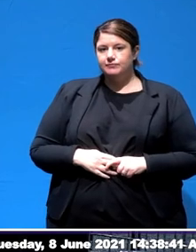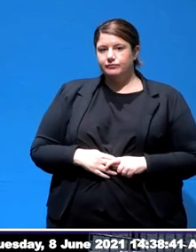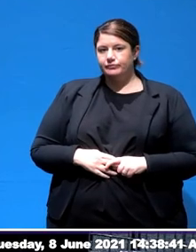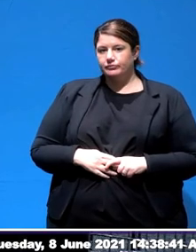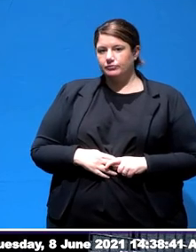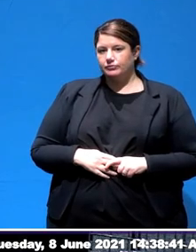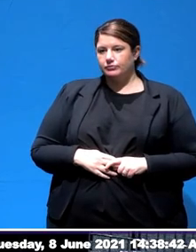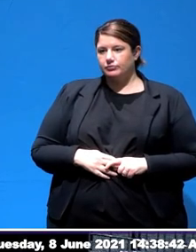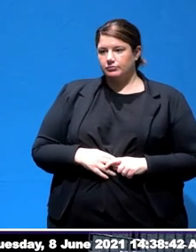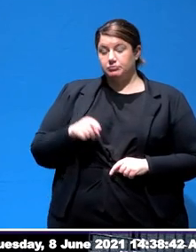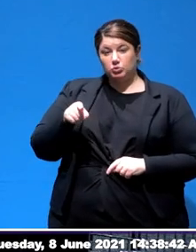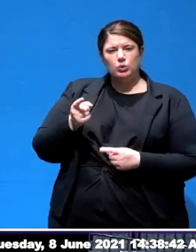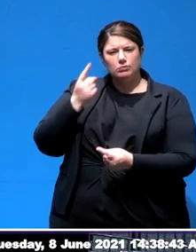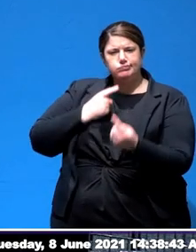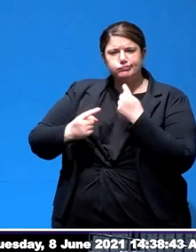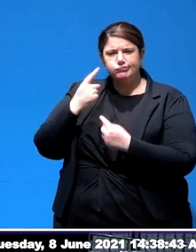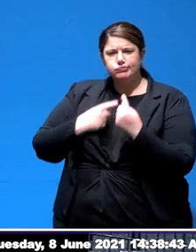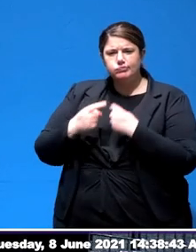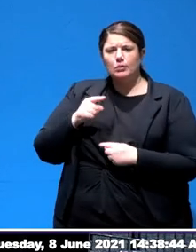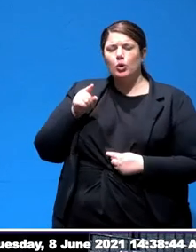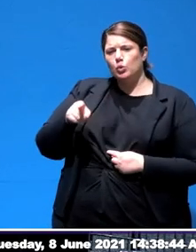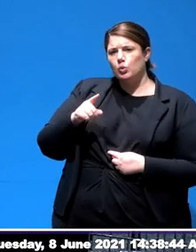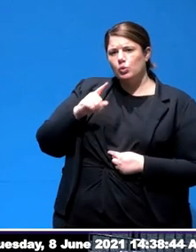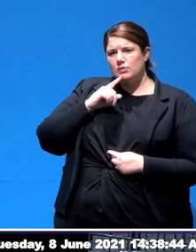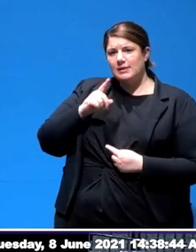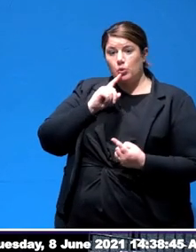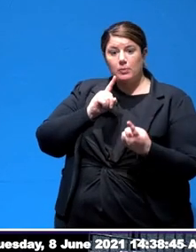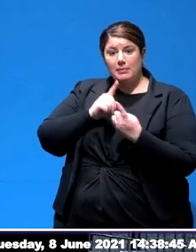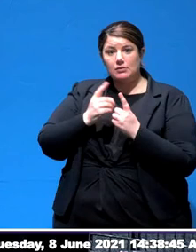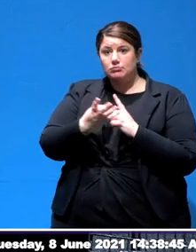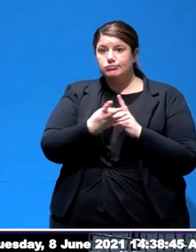In your evidence you said that when you met with staff after the incident was